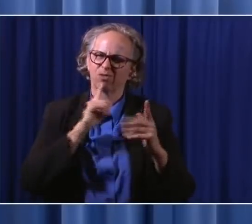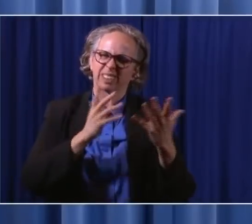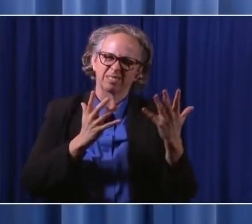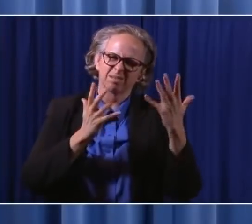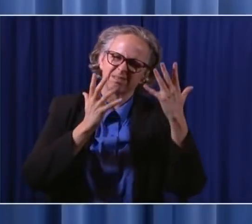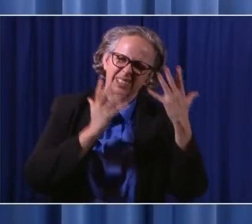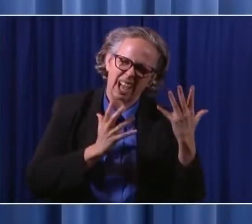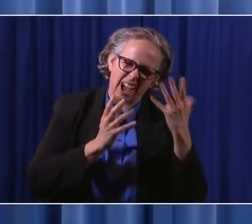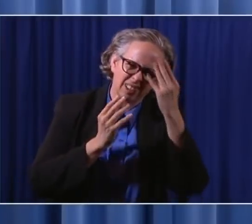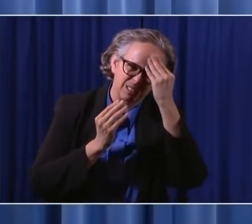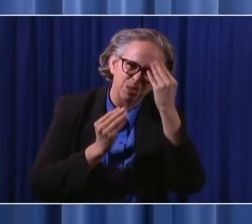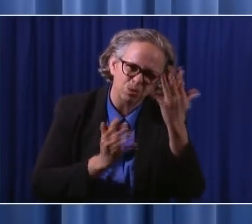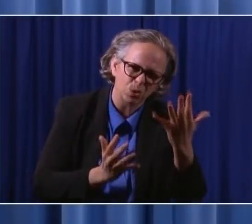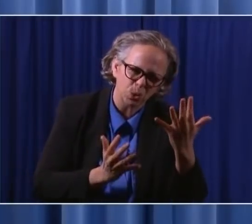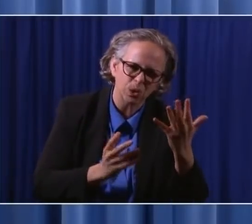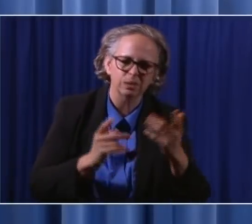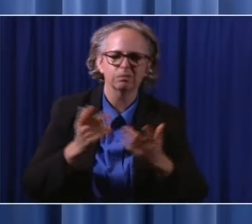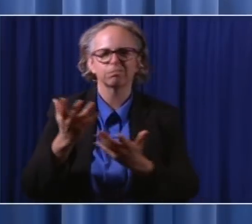SOCIAL DIRECTION. I'M GOING TO